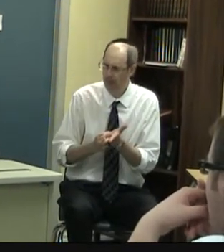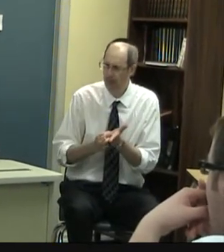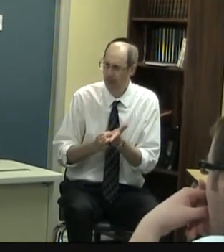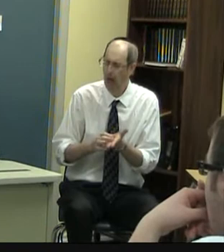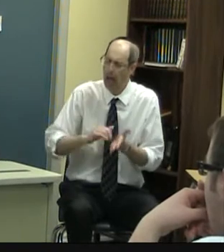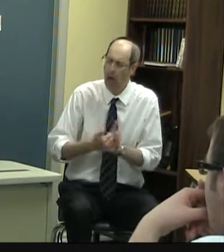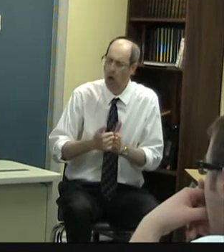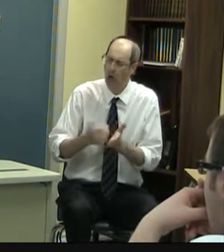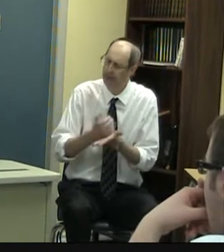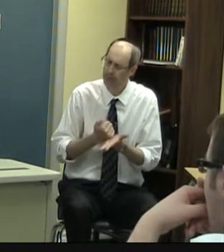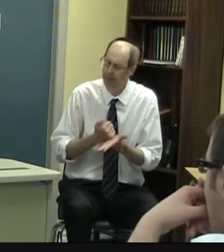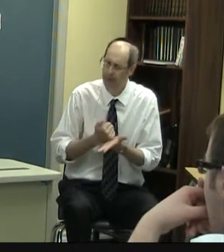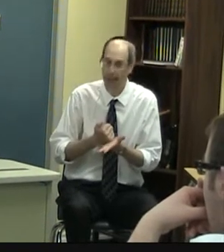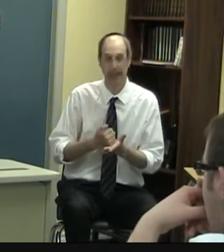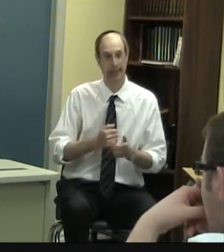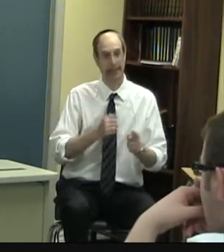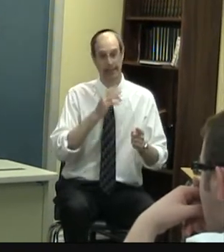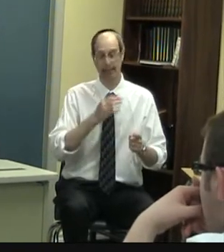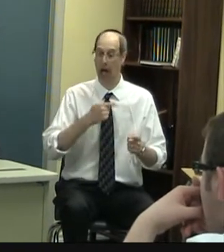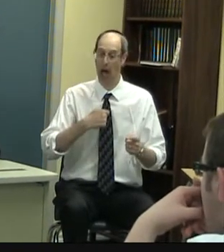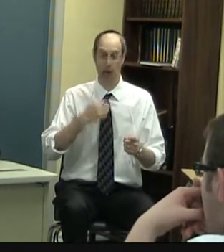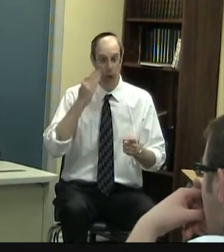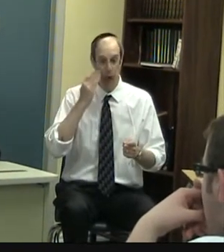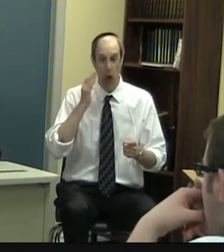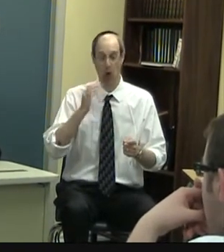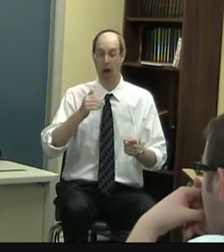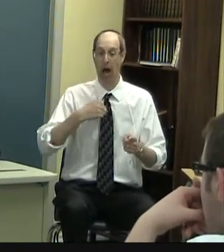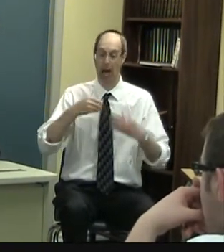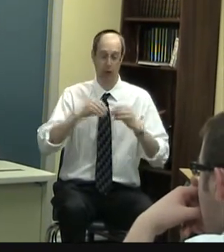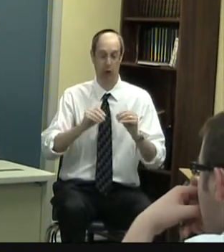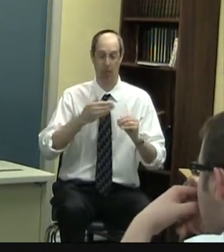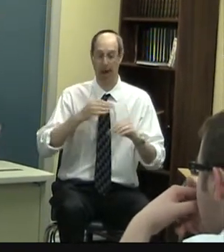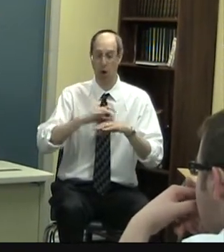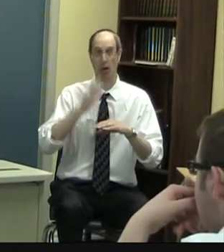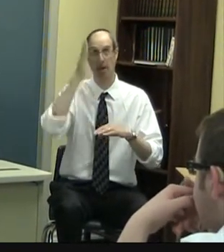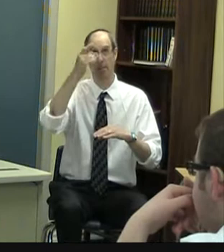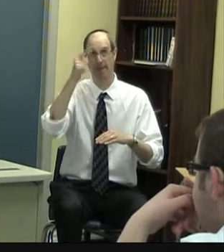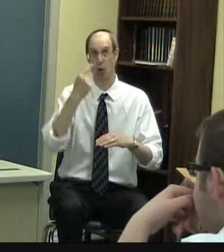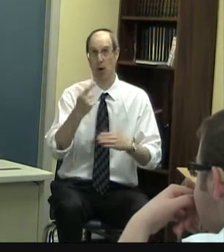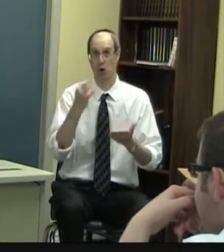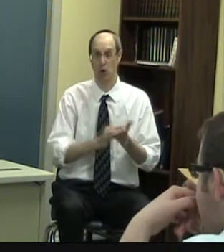So he says you know i sold to my olam haba for a ruble and she says she says